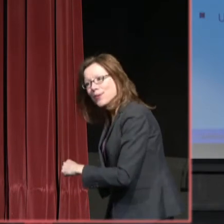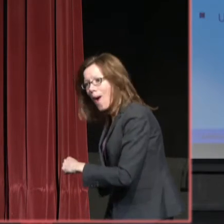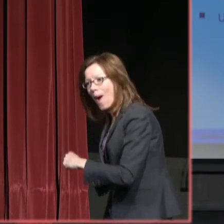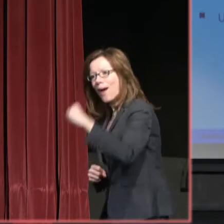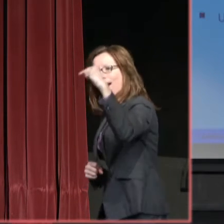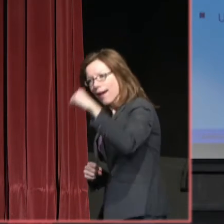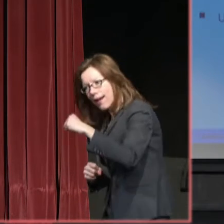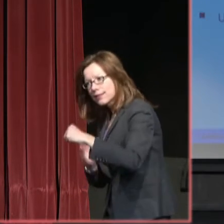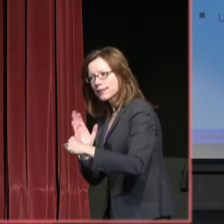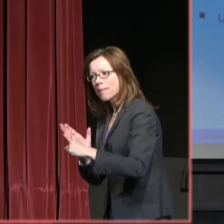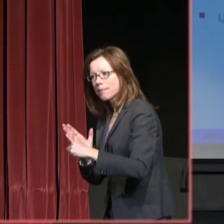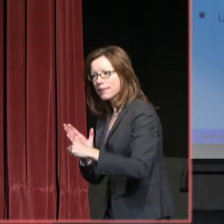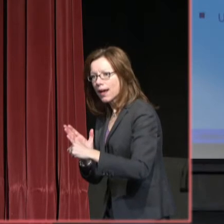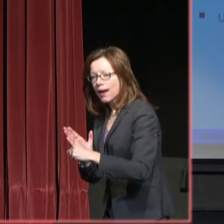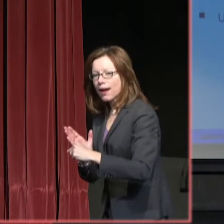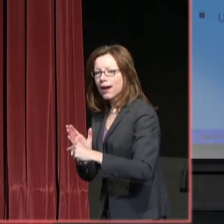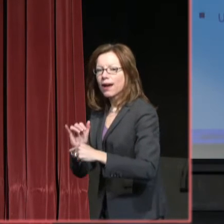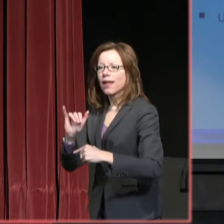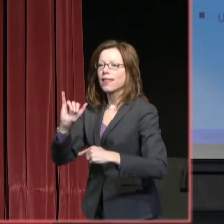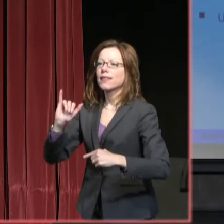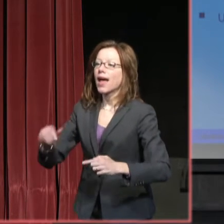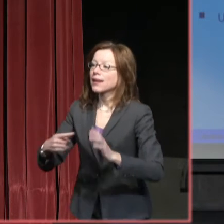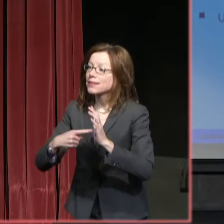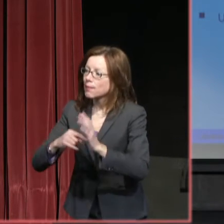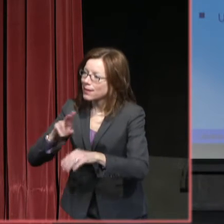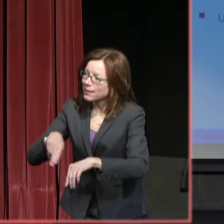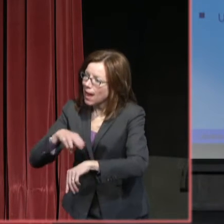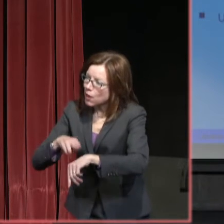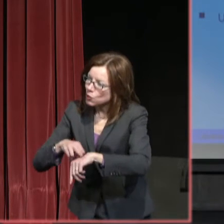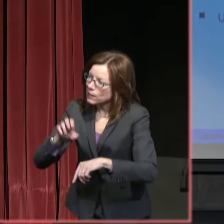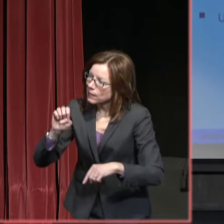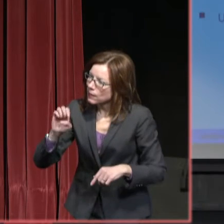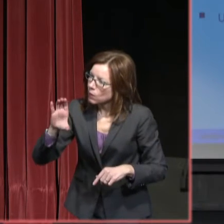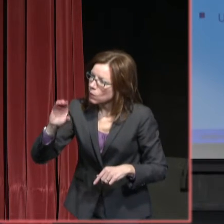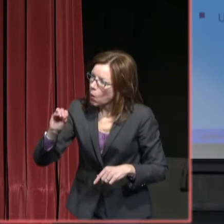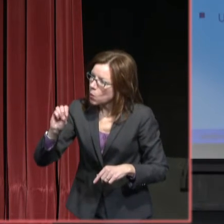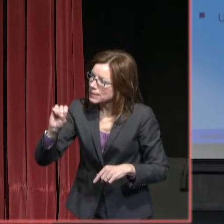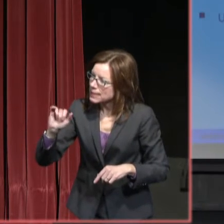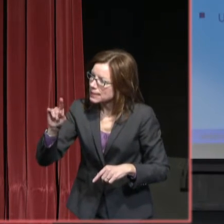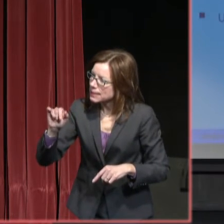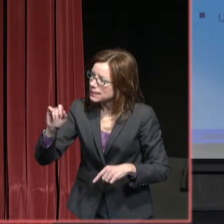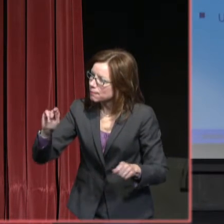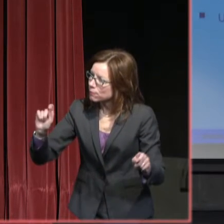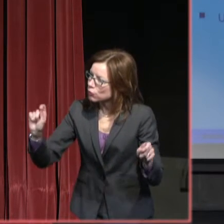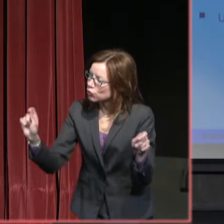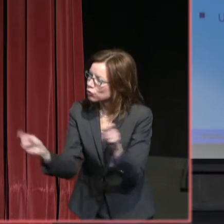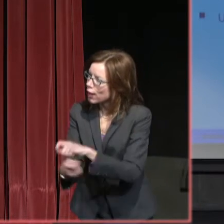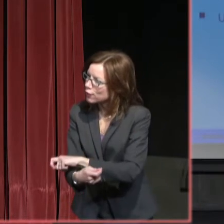This is one example of natural ecosystems changing because climate is changing in a way which we didn't predict